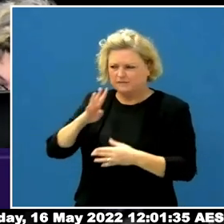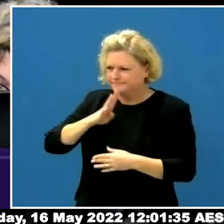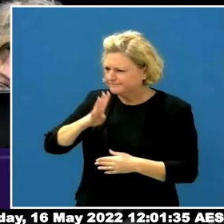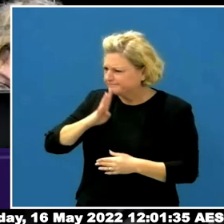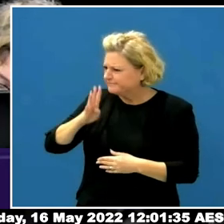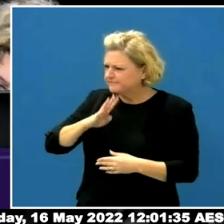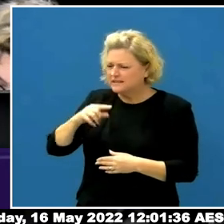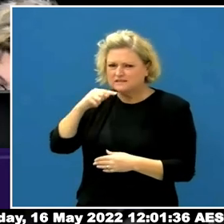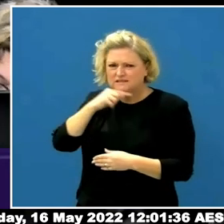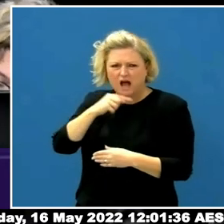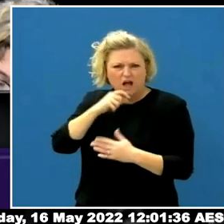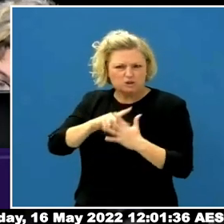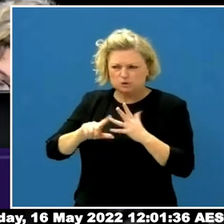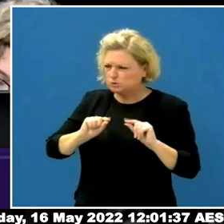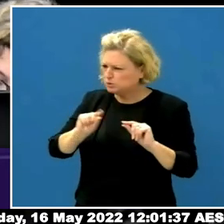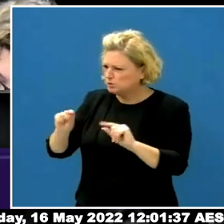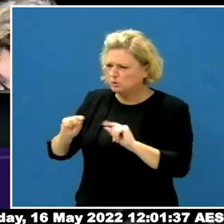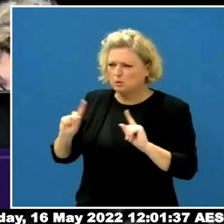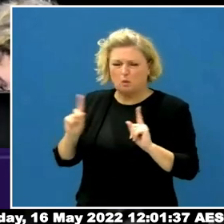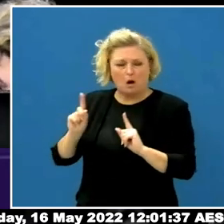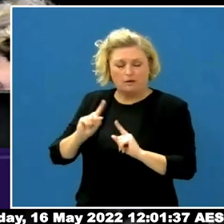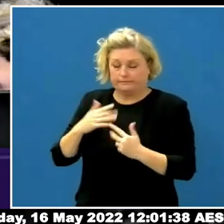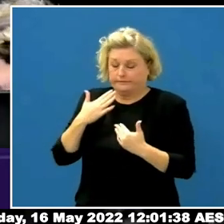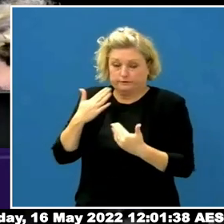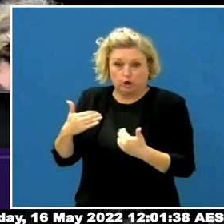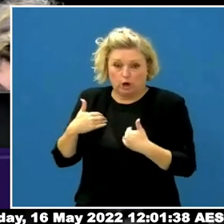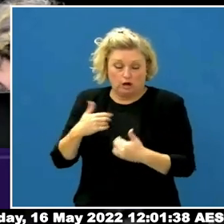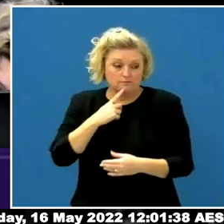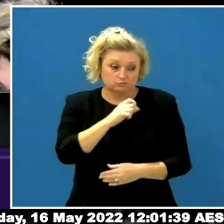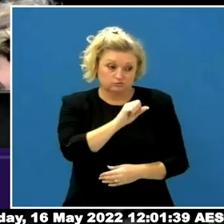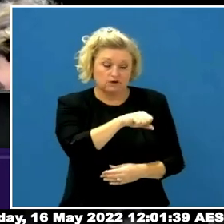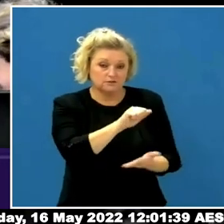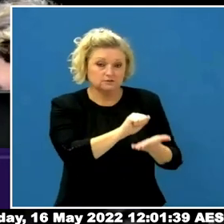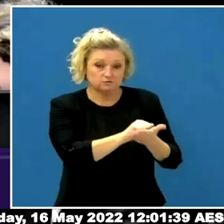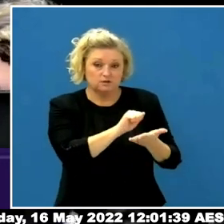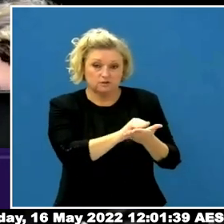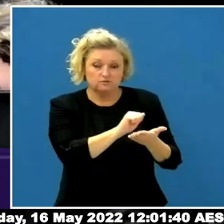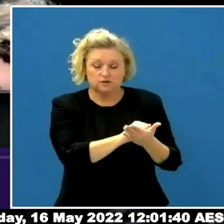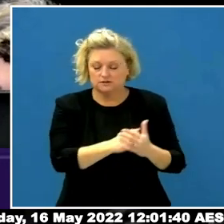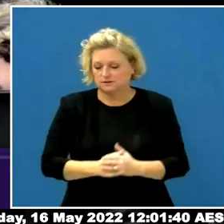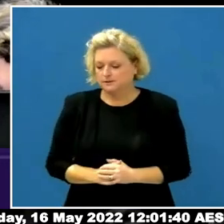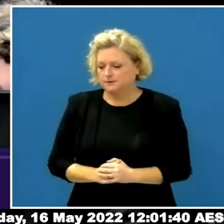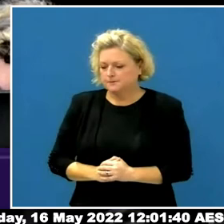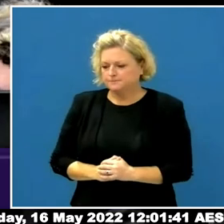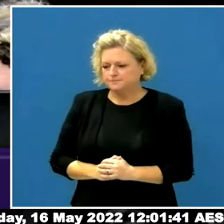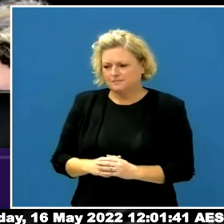Yes. MR FOGARTY: Who was supporting him? Mm-hmm. MR FOGARTY: You also had concerns around behaviour support?